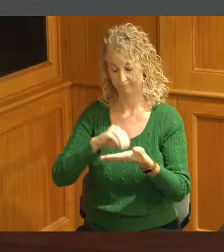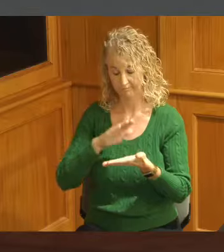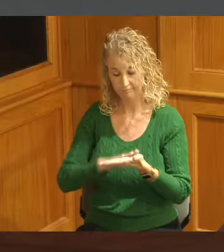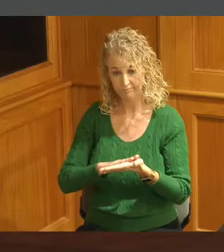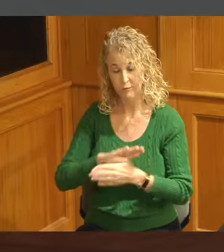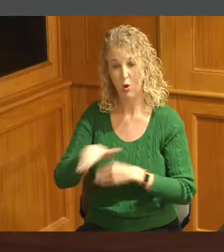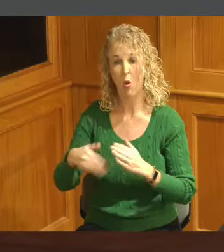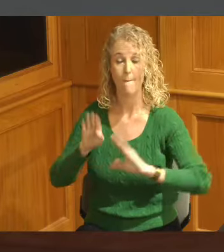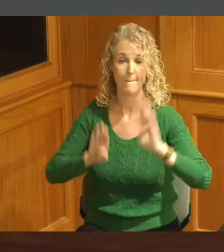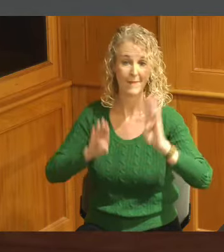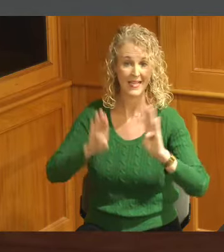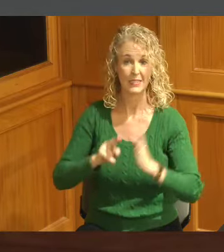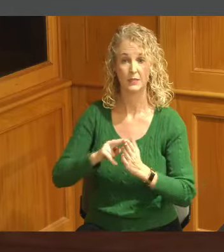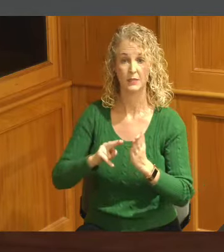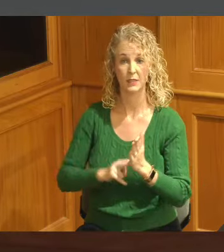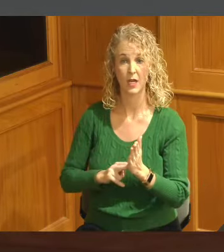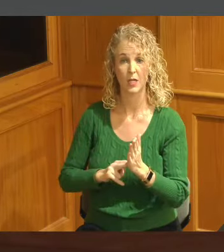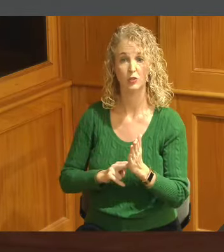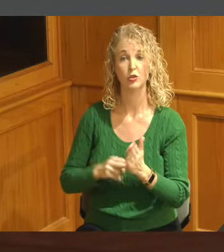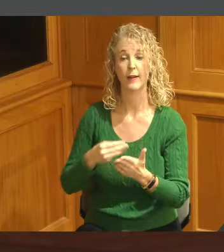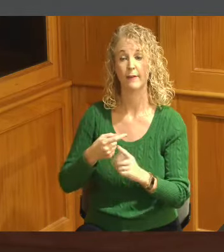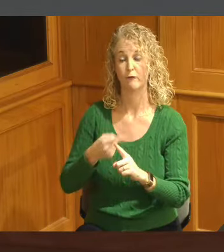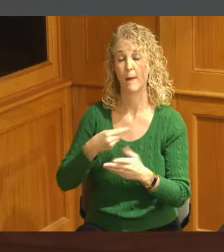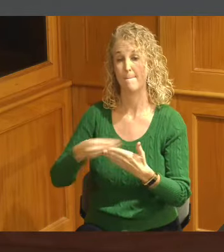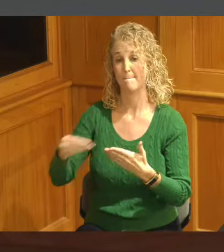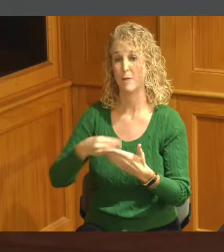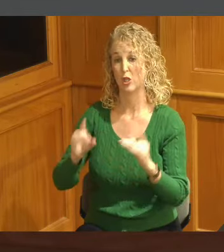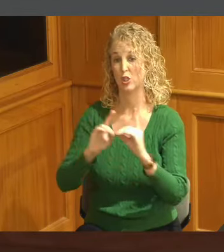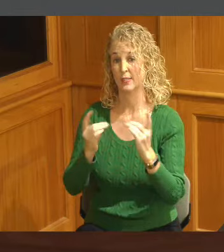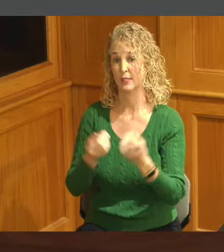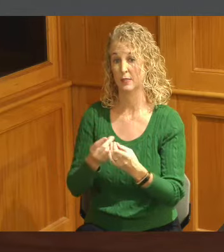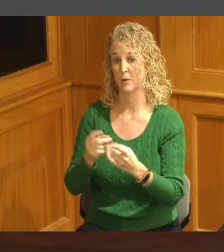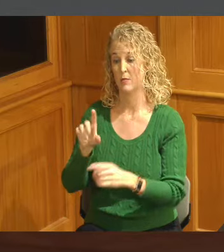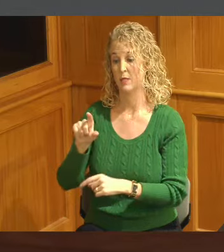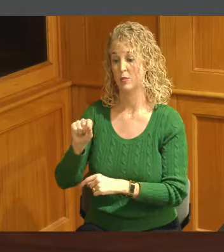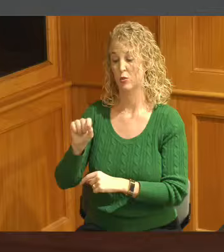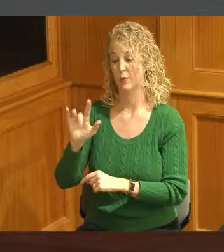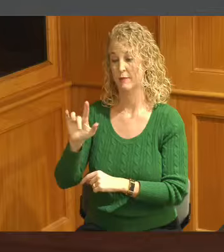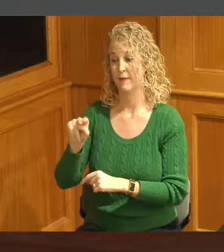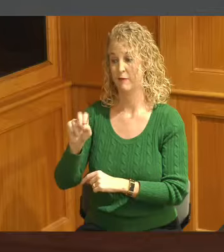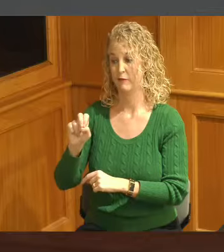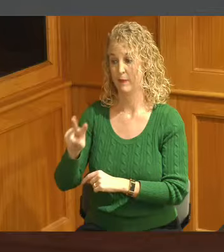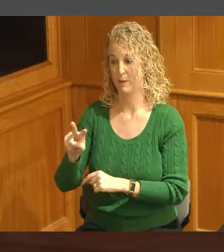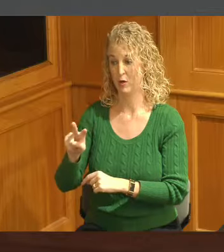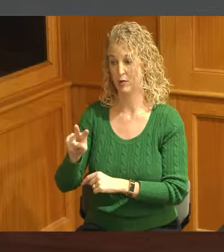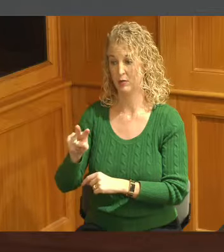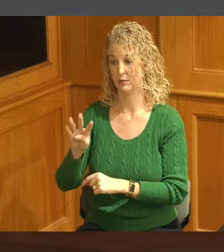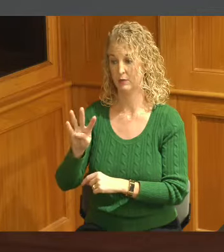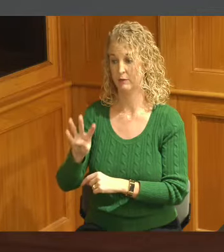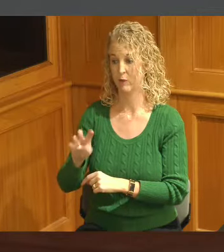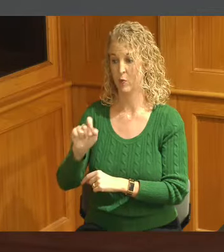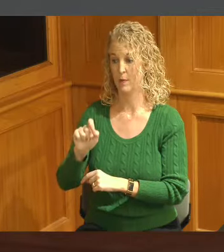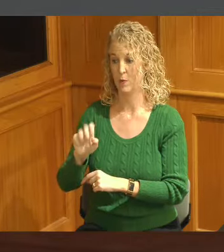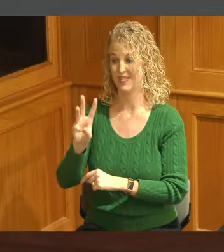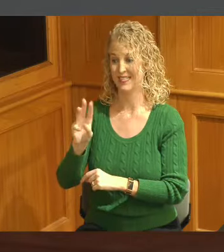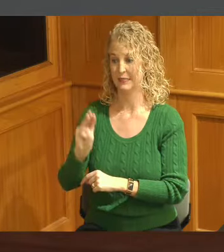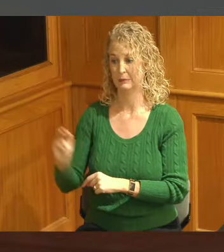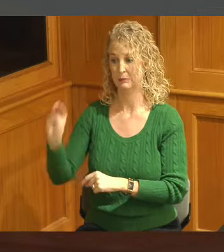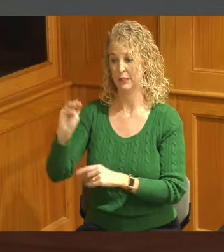awards and contracts executed by the purchasing department in November of 2025 for $4.6 million.